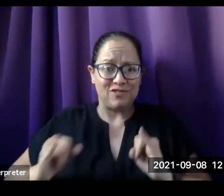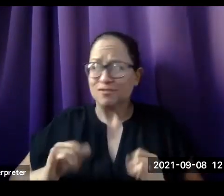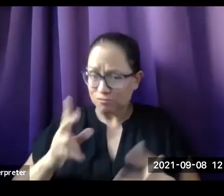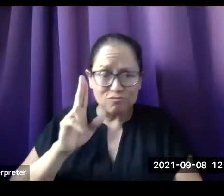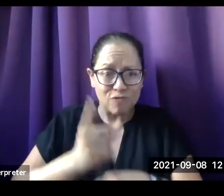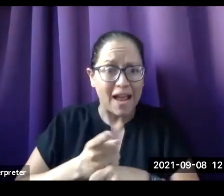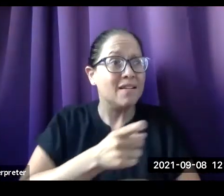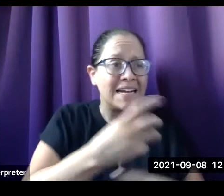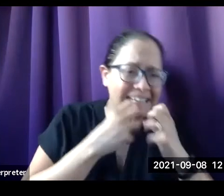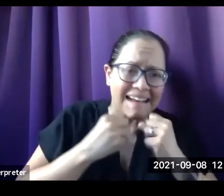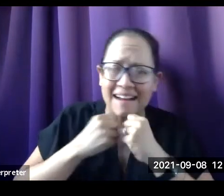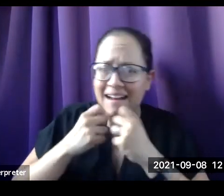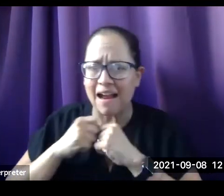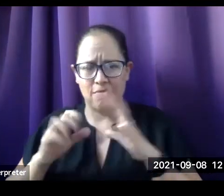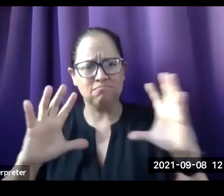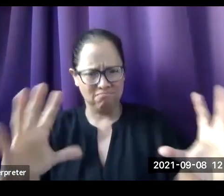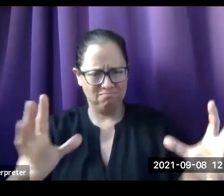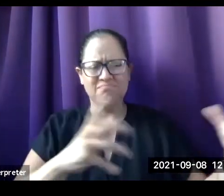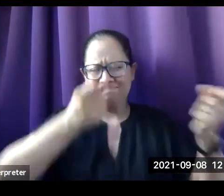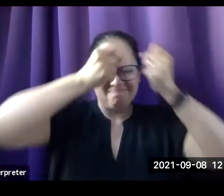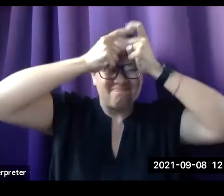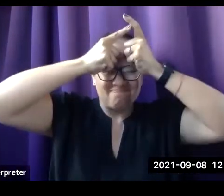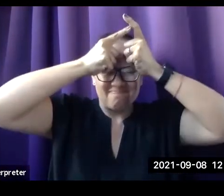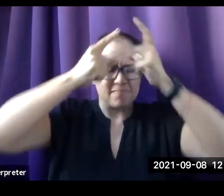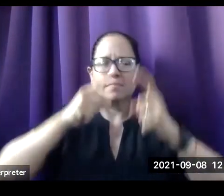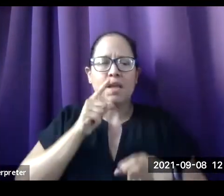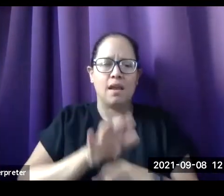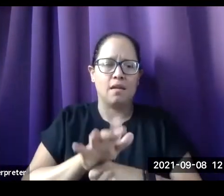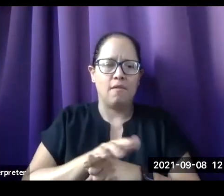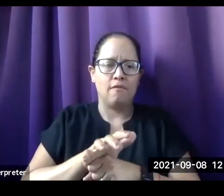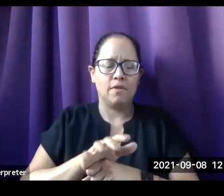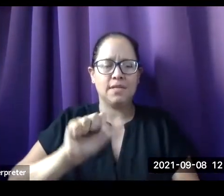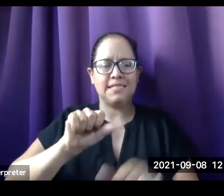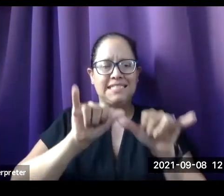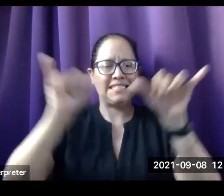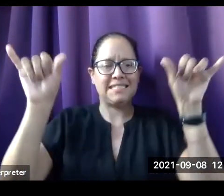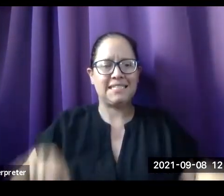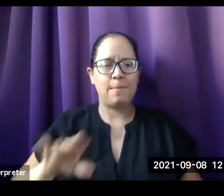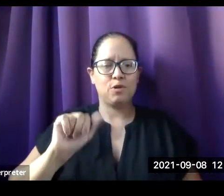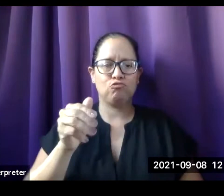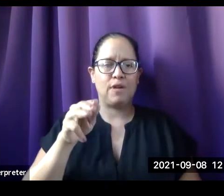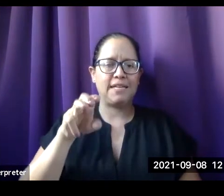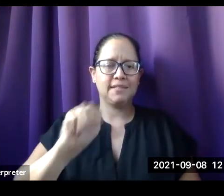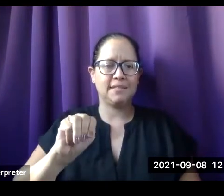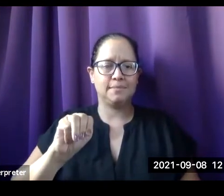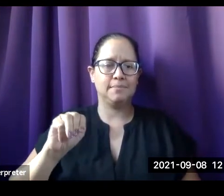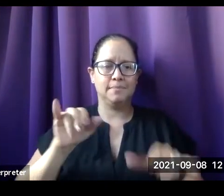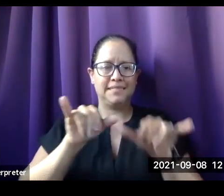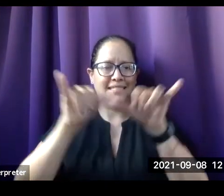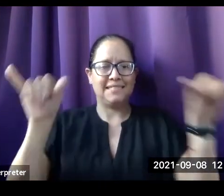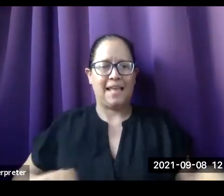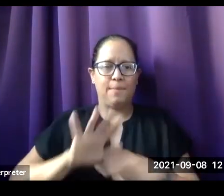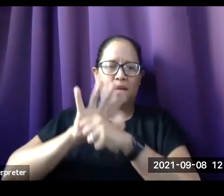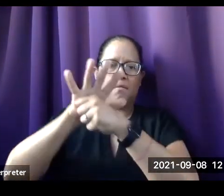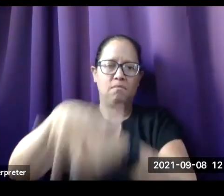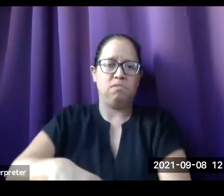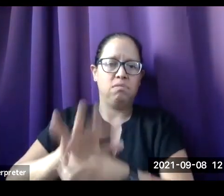systemic oppression systemic racism in the case of the United States isn't something any one individual will ever overcome.